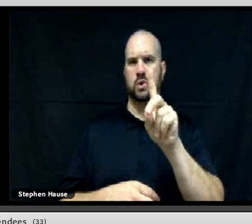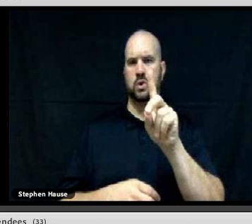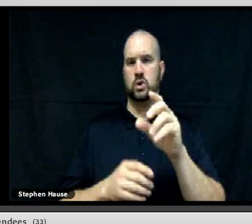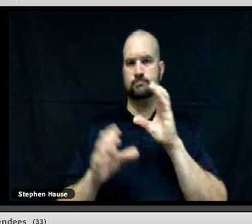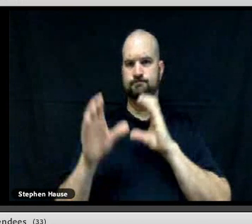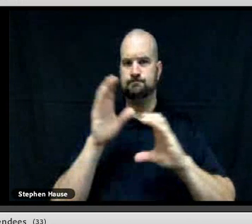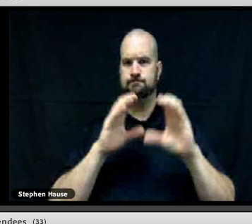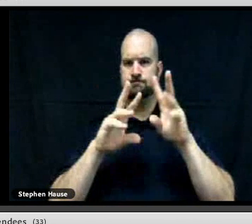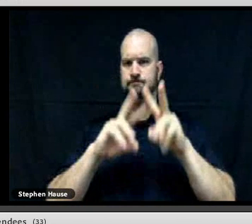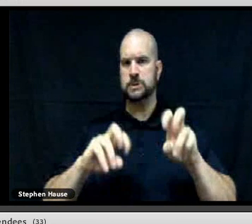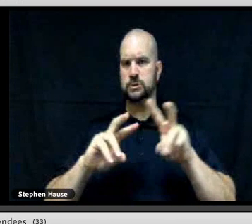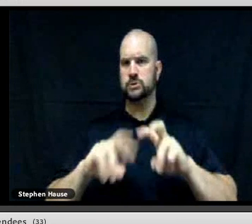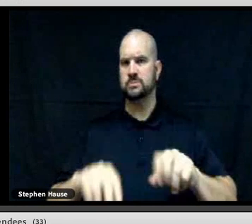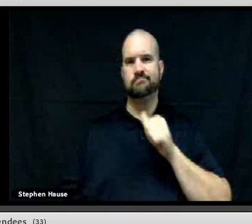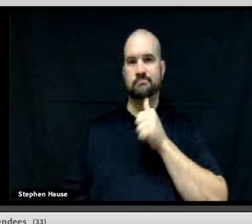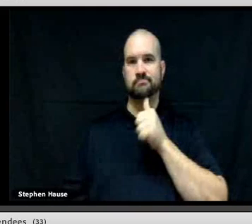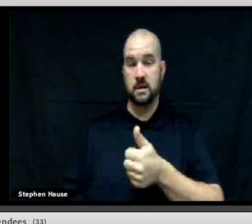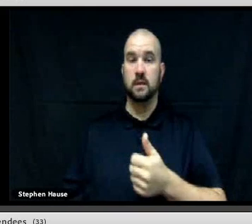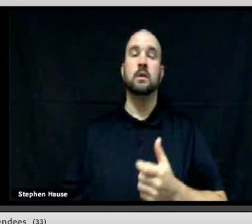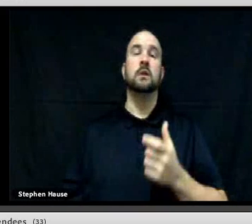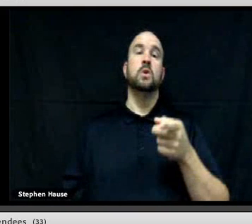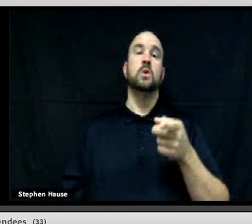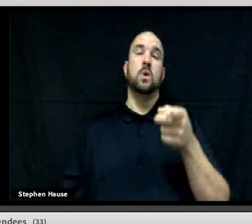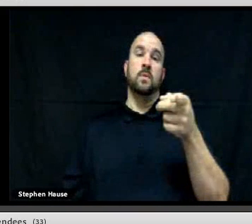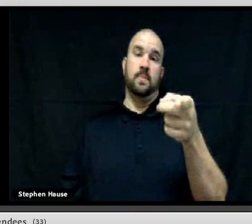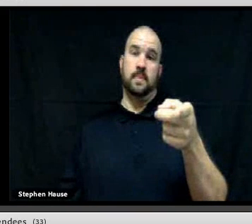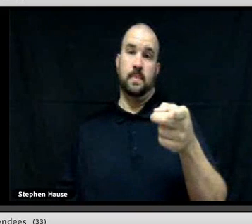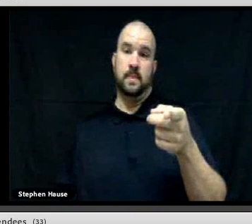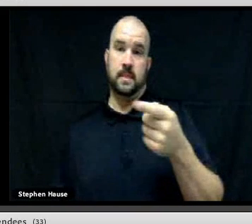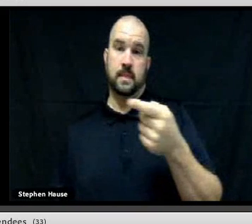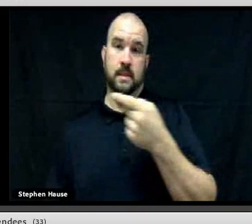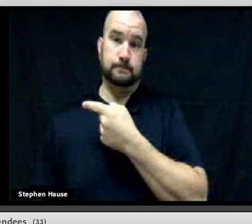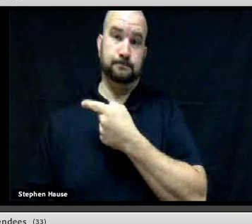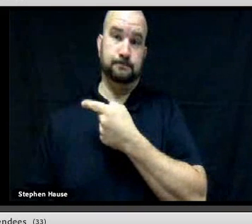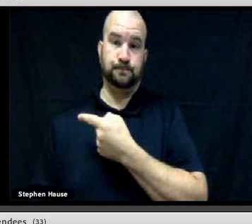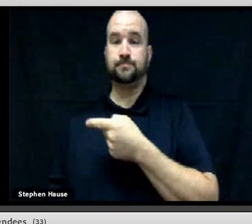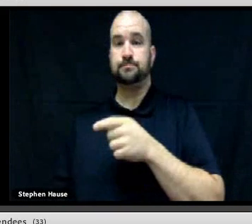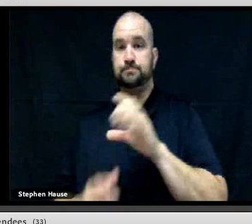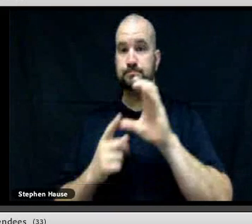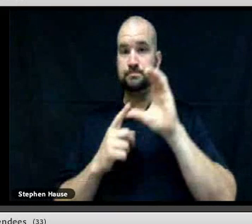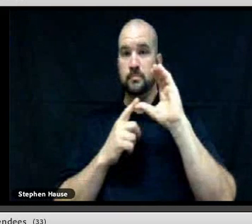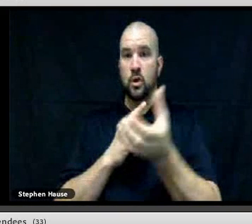And this one is the Culture Collage. This allows you to search for a specific topic